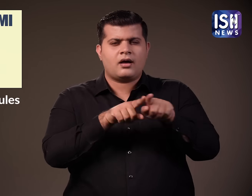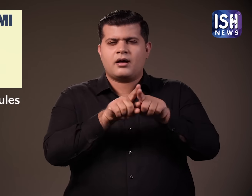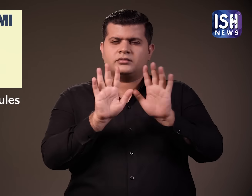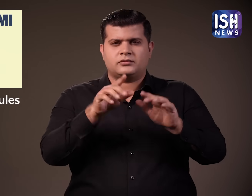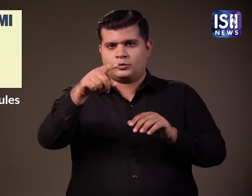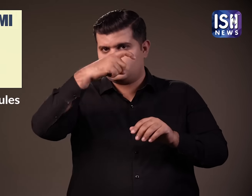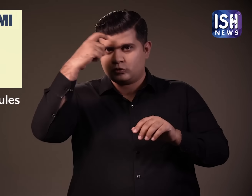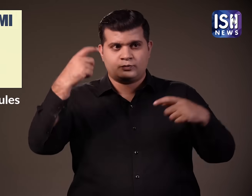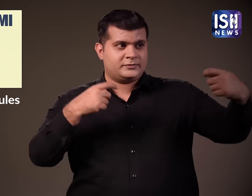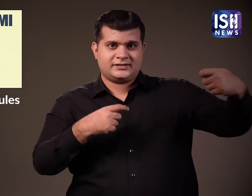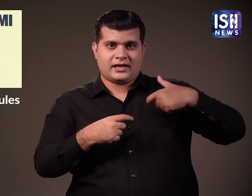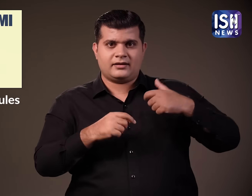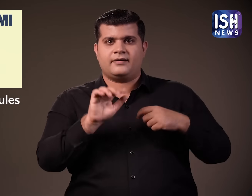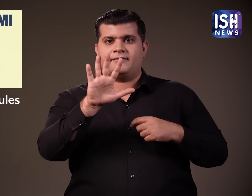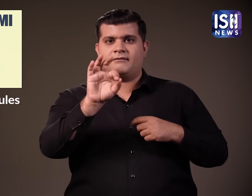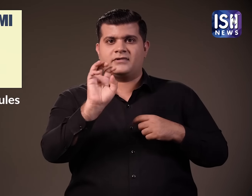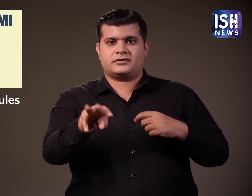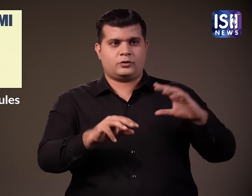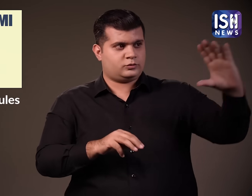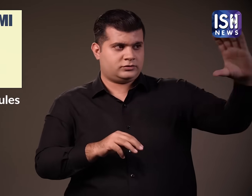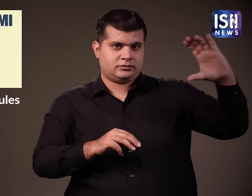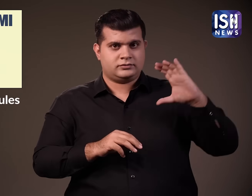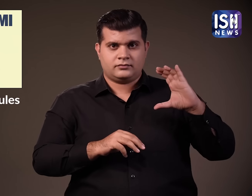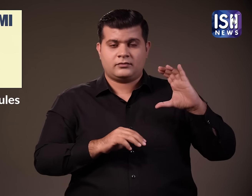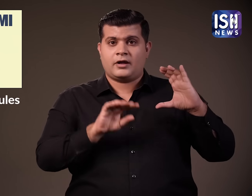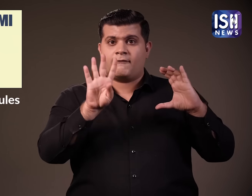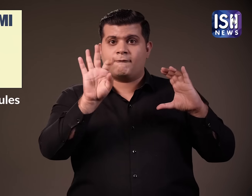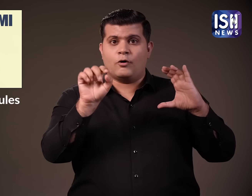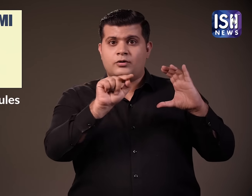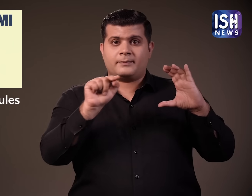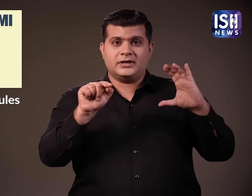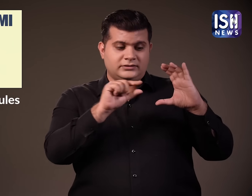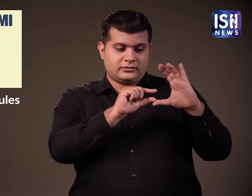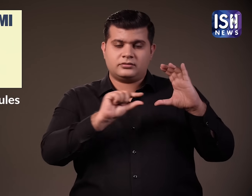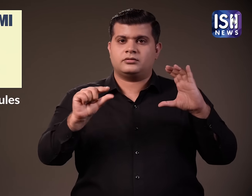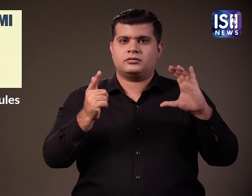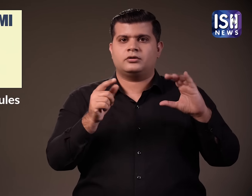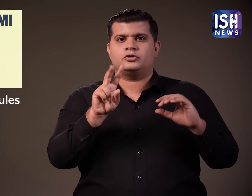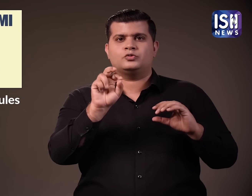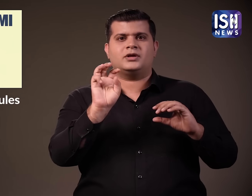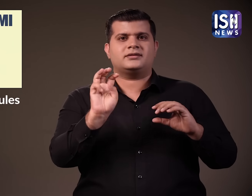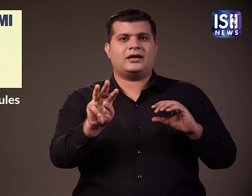For example, if you get a salary of ₹50,000, 40% of that will be ₹20,000.